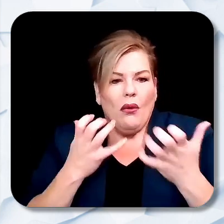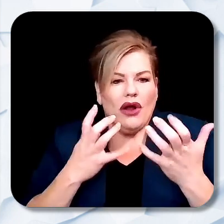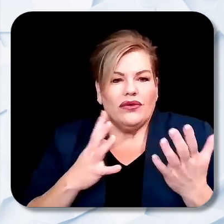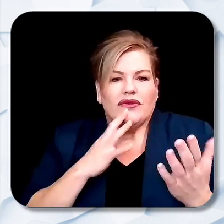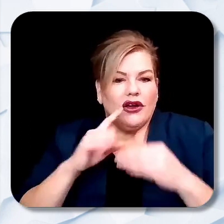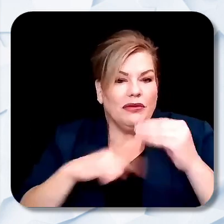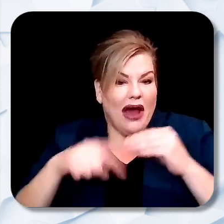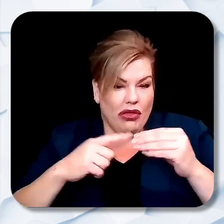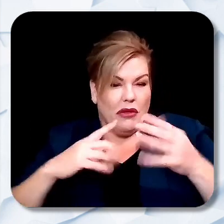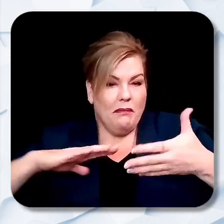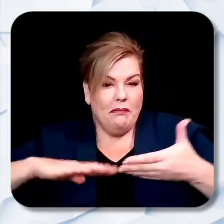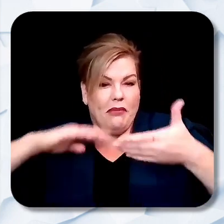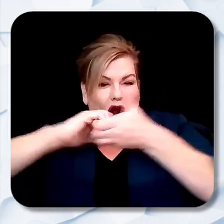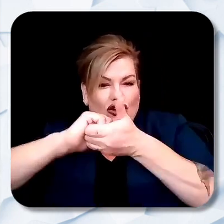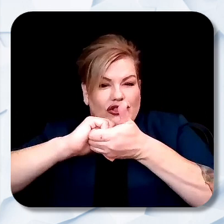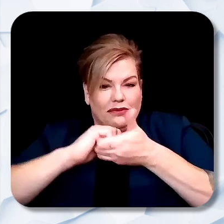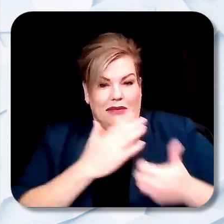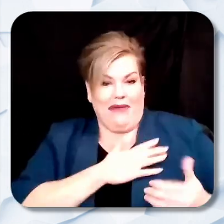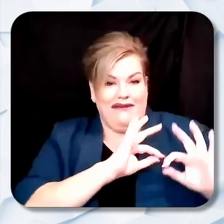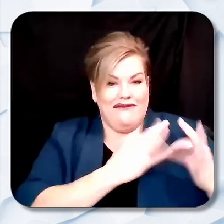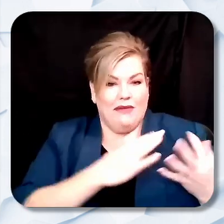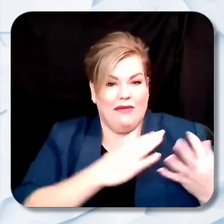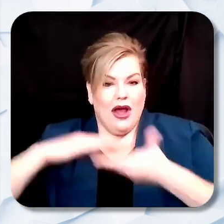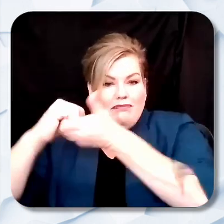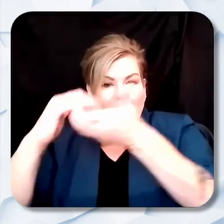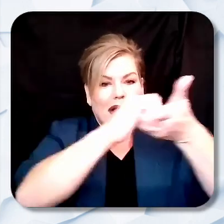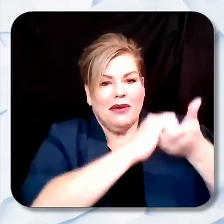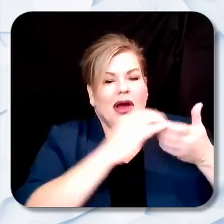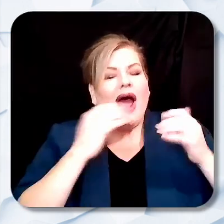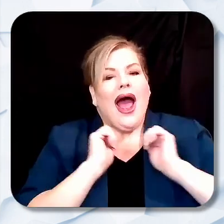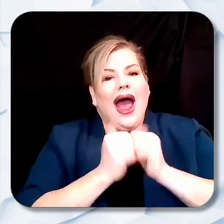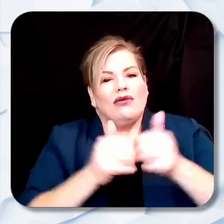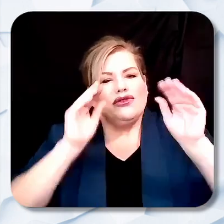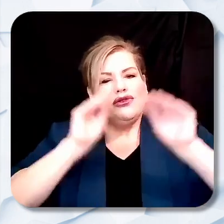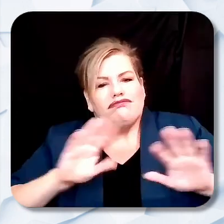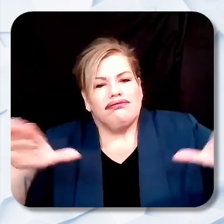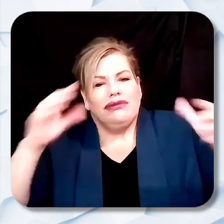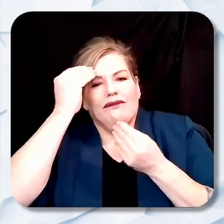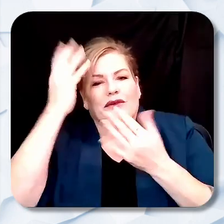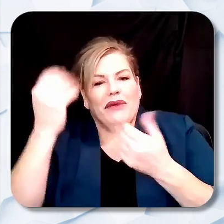that we've been uh utilizing to get this information out into one. Our students we find